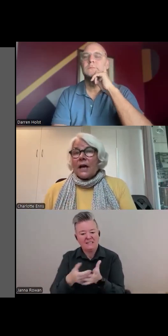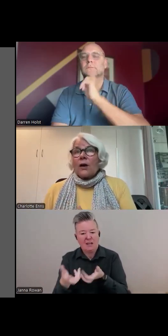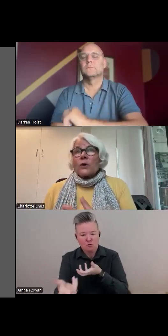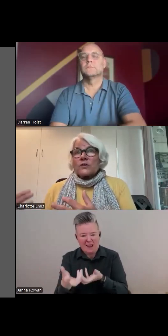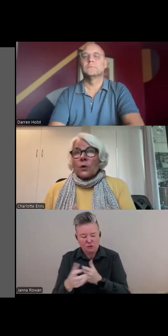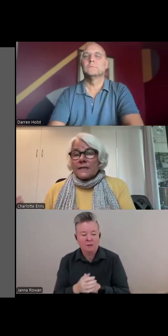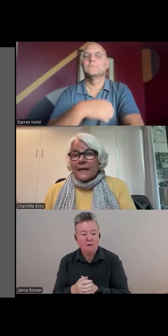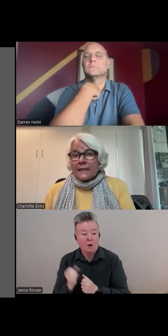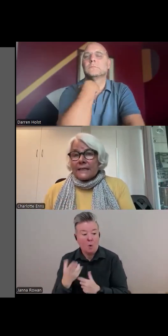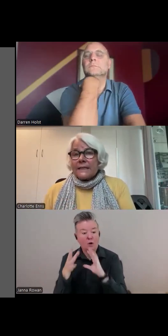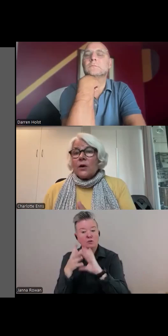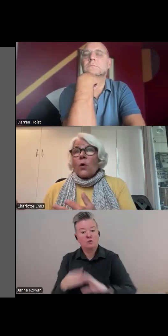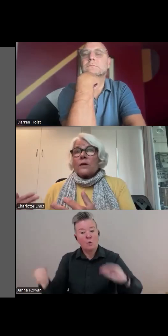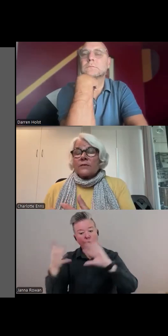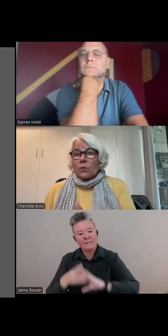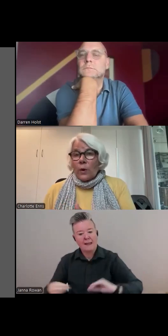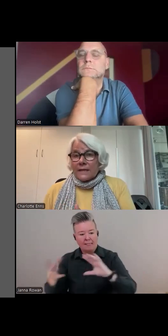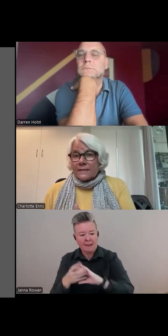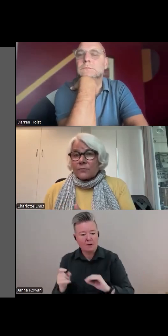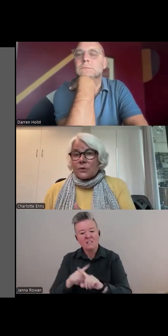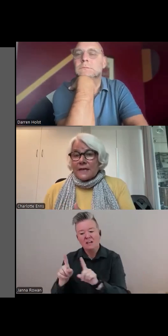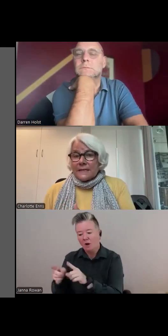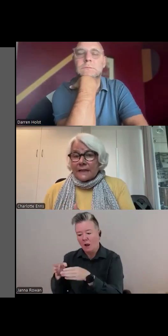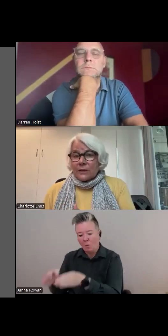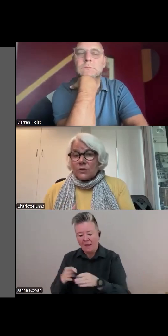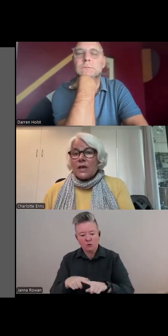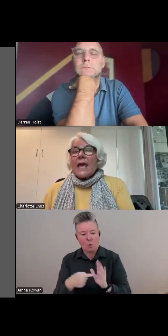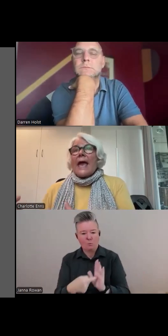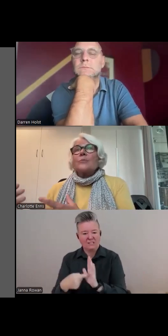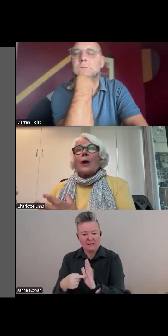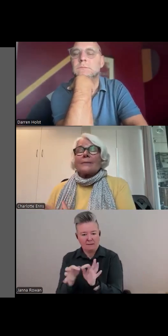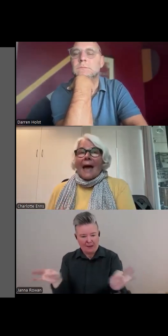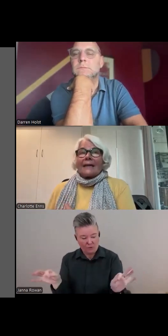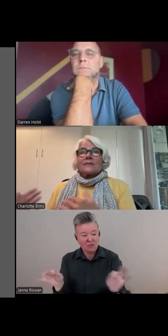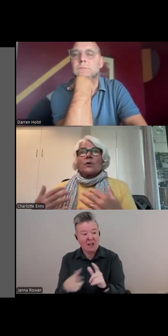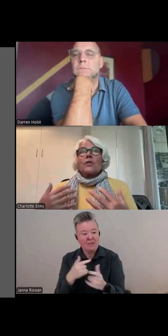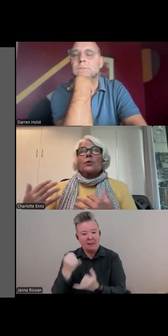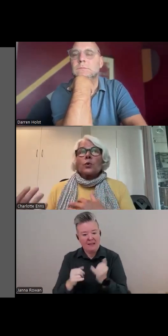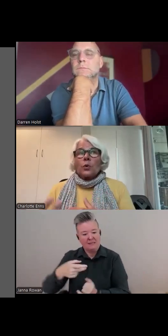or storytelling. Or different ways of presenting language and pragmatics, sort of the rules